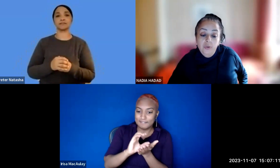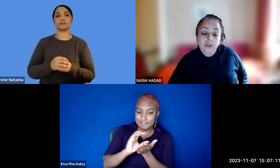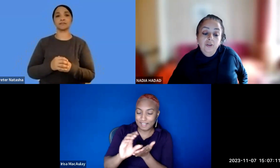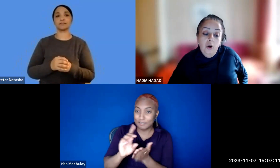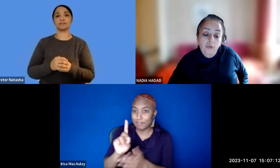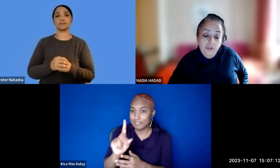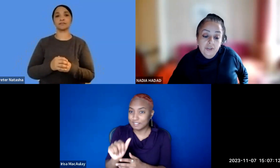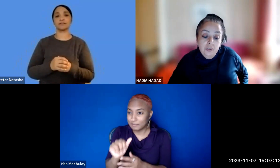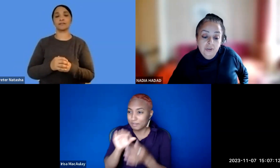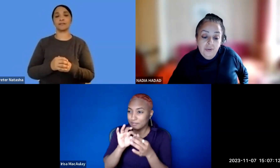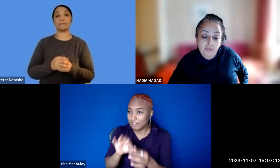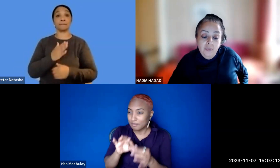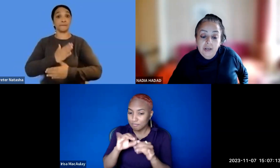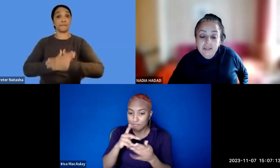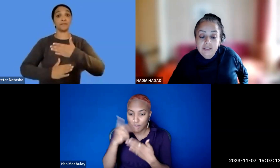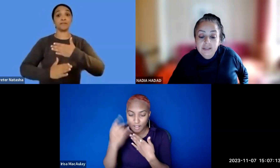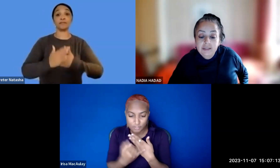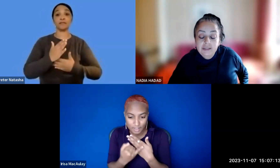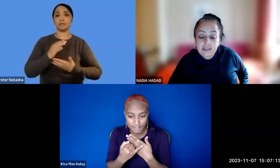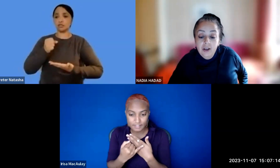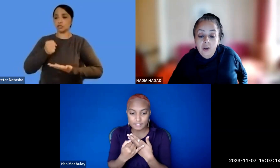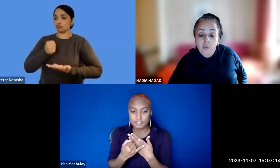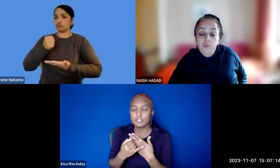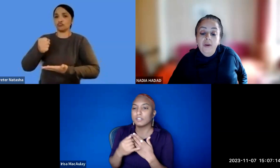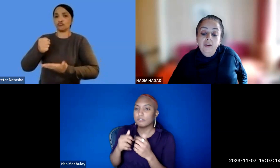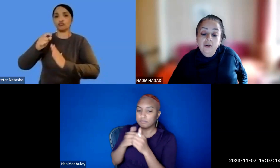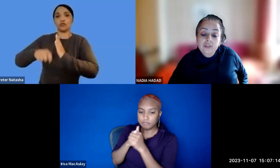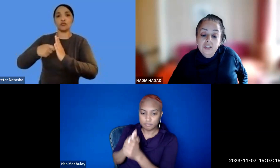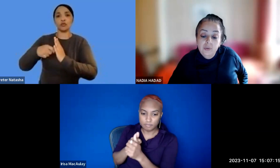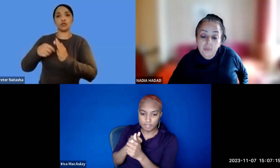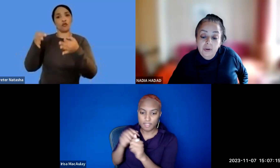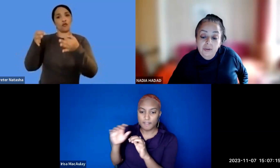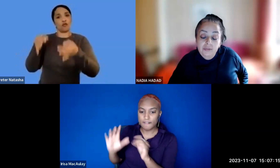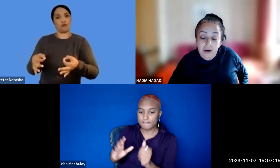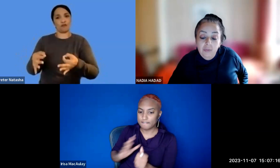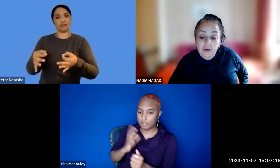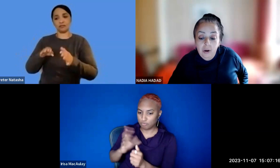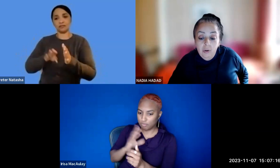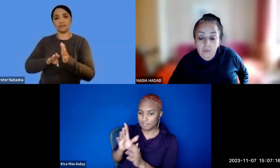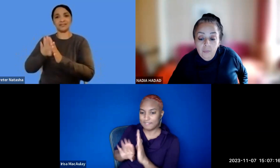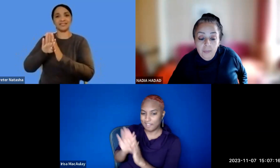within Official Development Assistance remains considerably low,